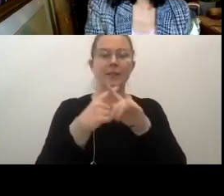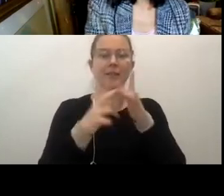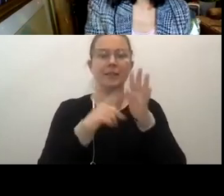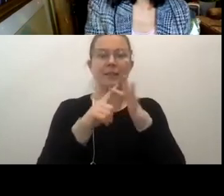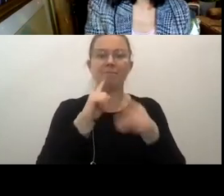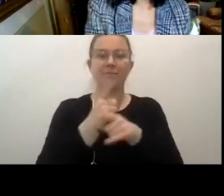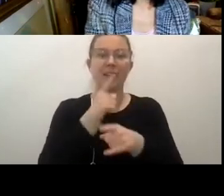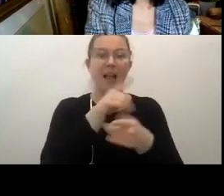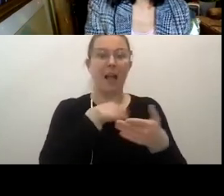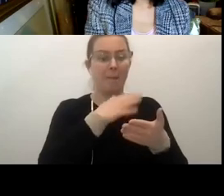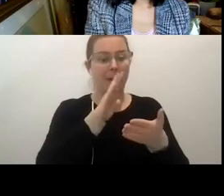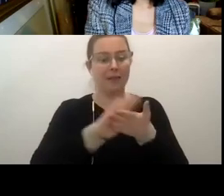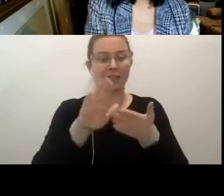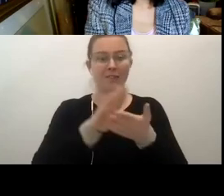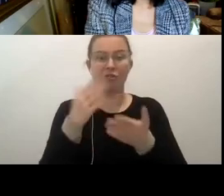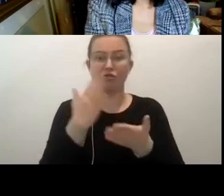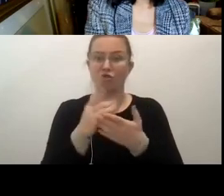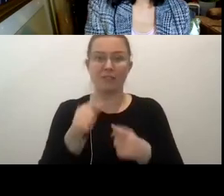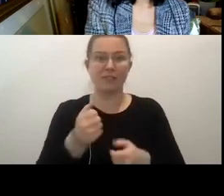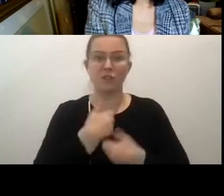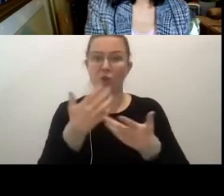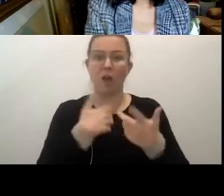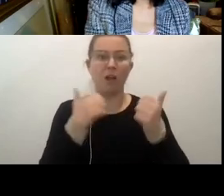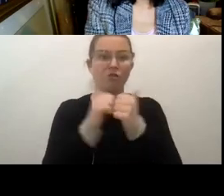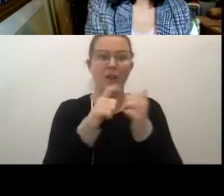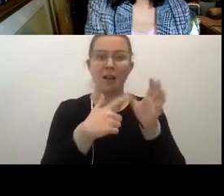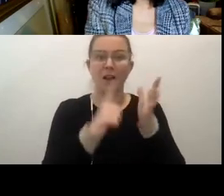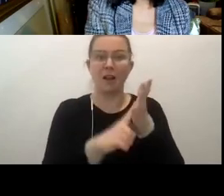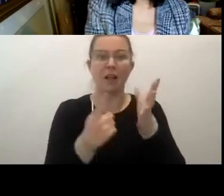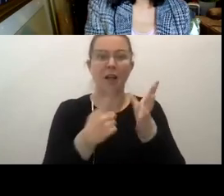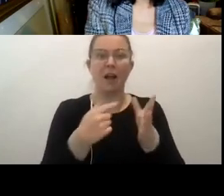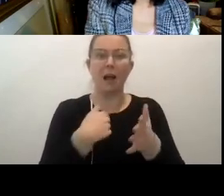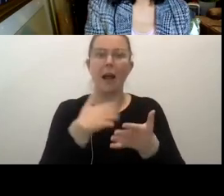and that she agrees with Ala and that she very much appreciates when people are willing